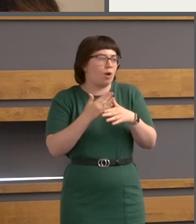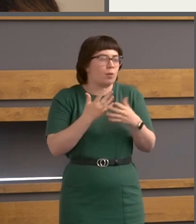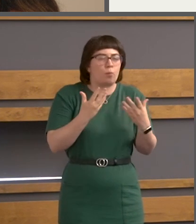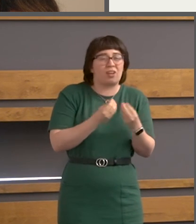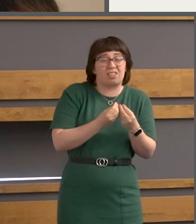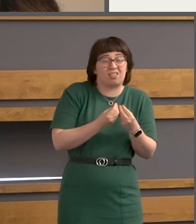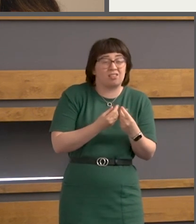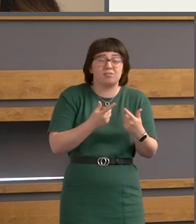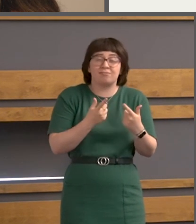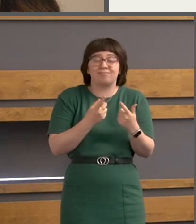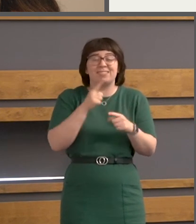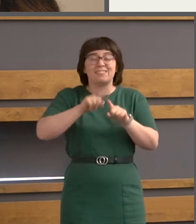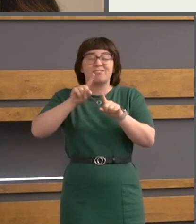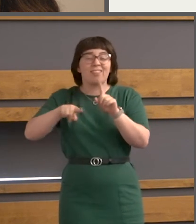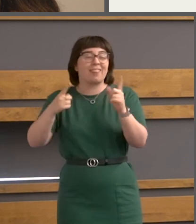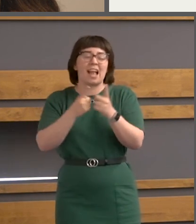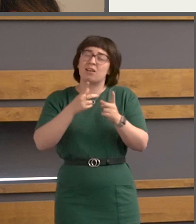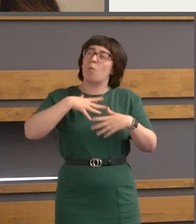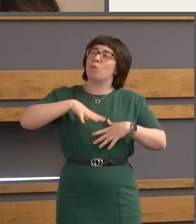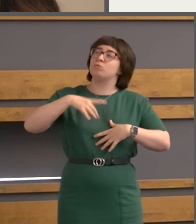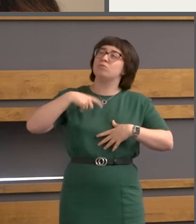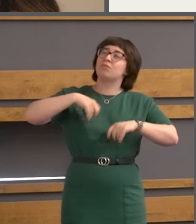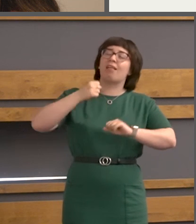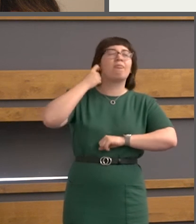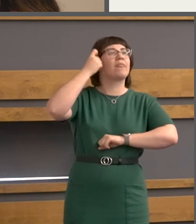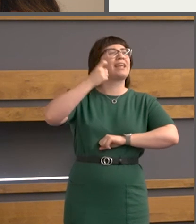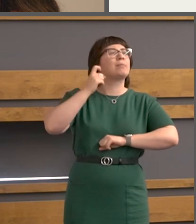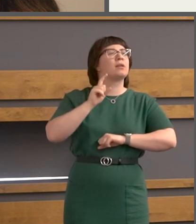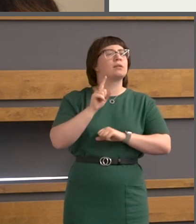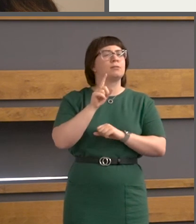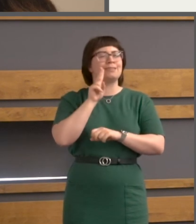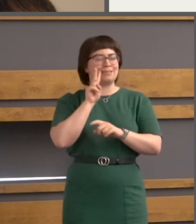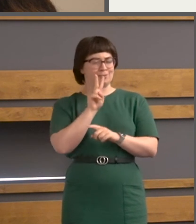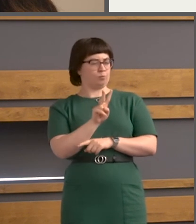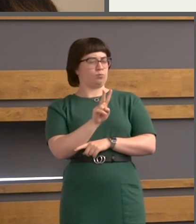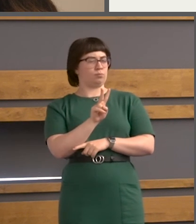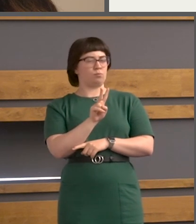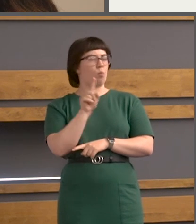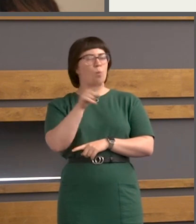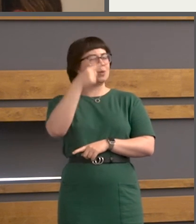Yeah, just wanting to think about, you know, what are we not looking at, or what do we not know about?